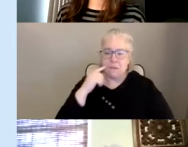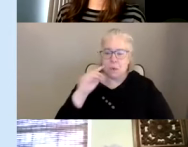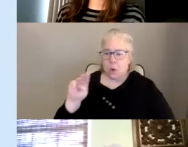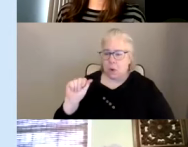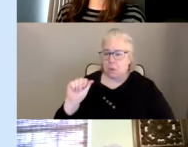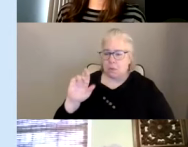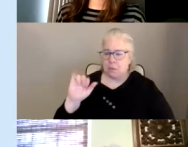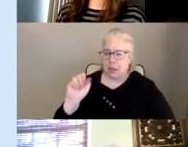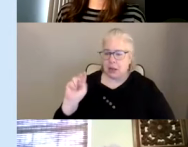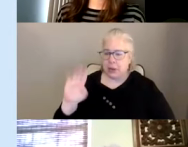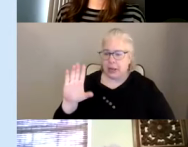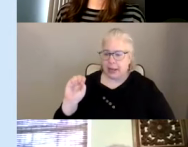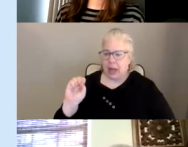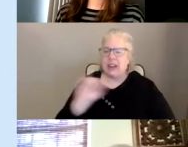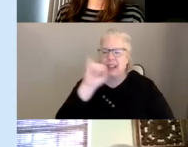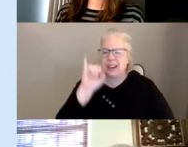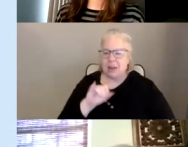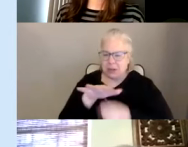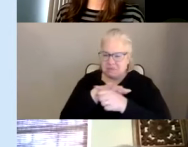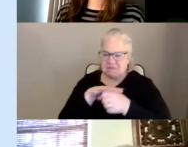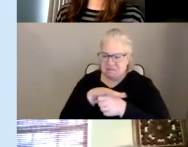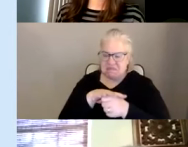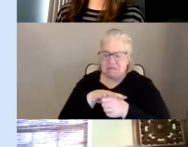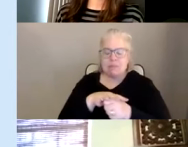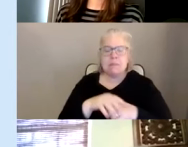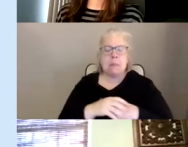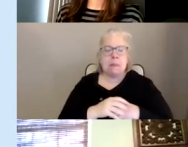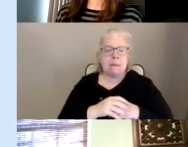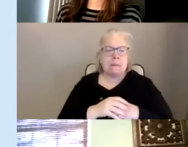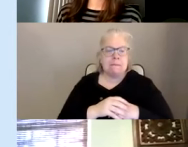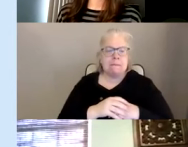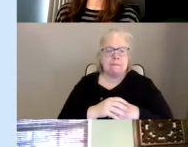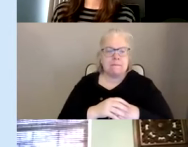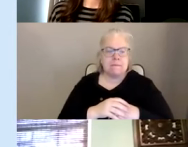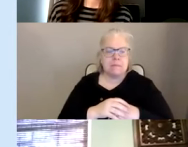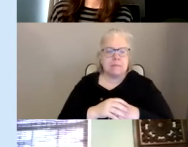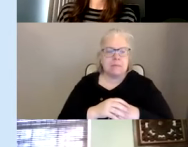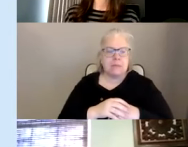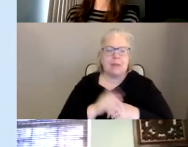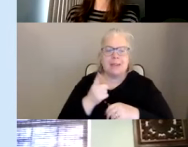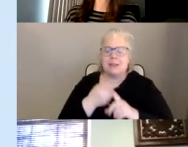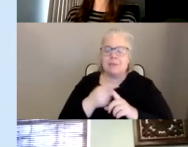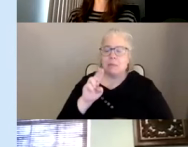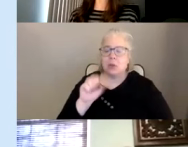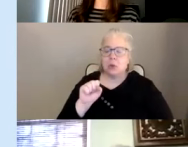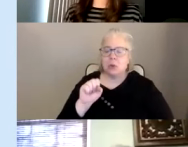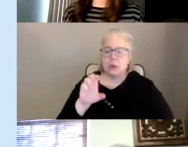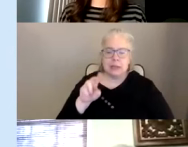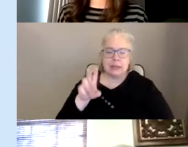which is the Indianapolis area. So what I've done is from the US Census Bureau the American Community Survey